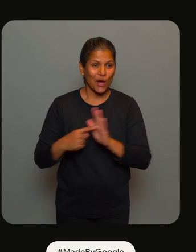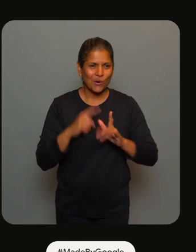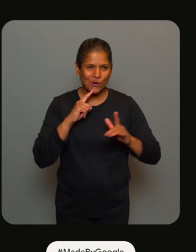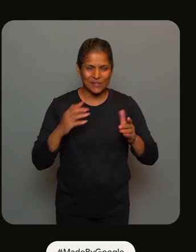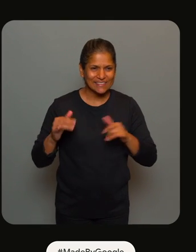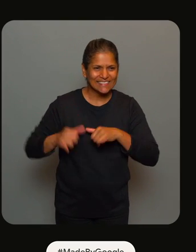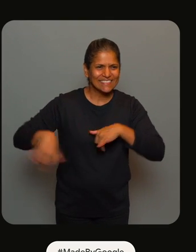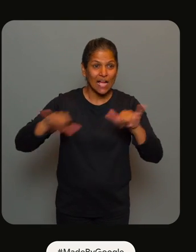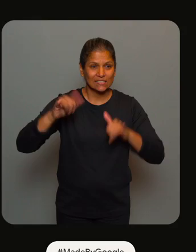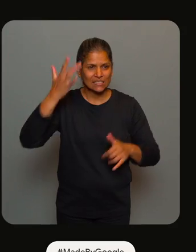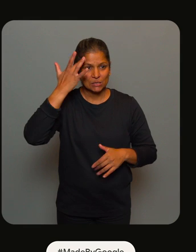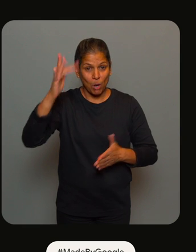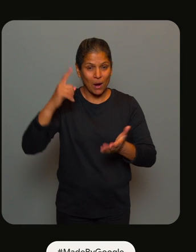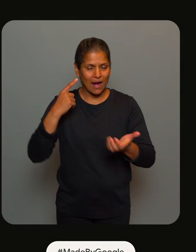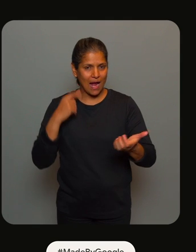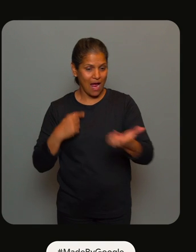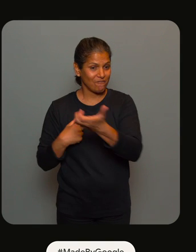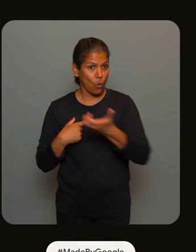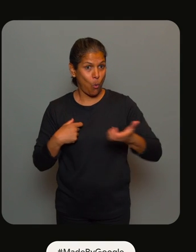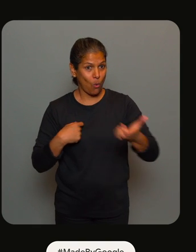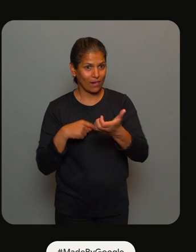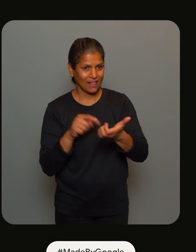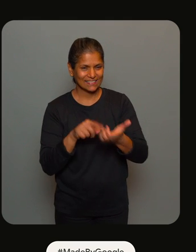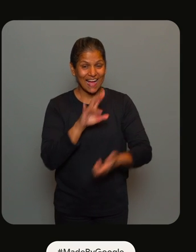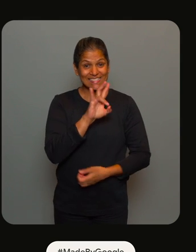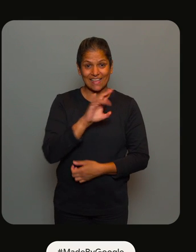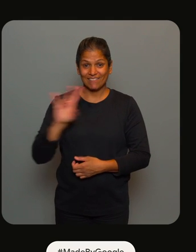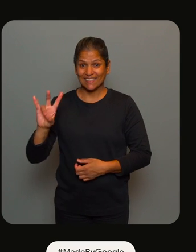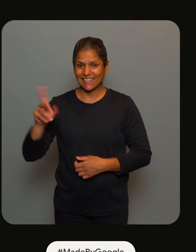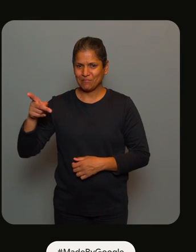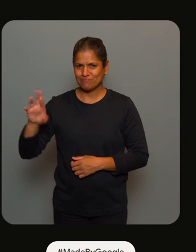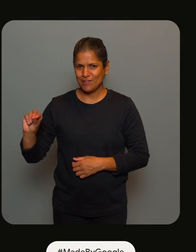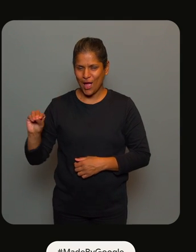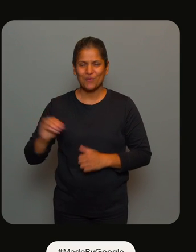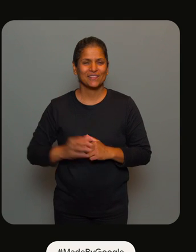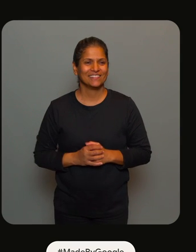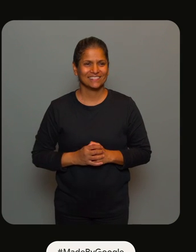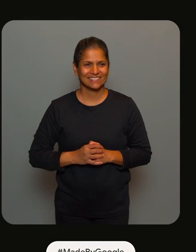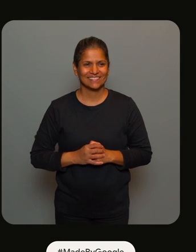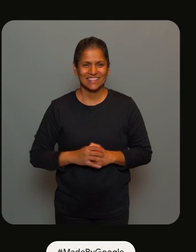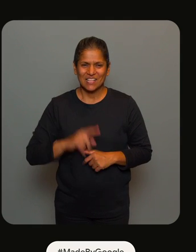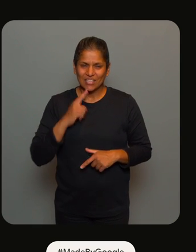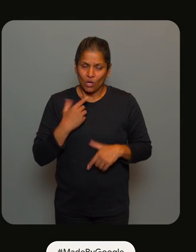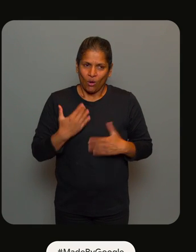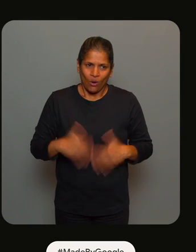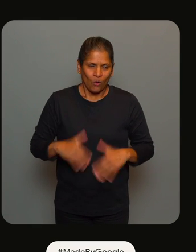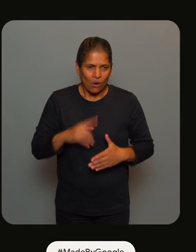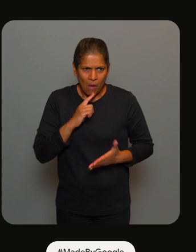Pixel 7 and Pixel 7 Pro. They take all the helpfulness and personal intelligence people